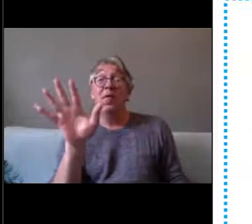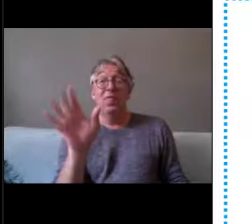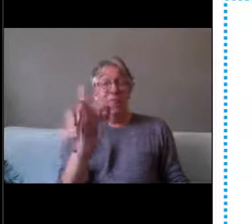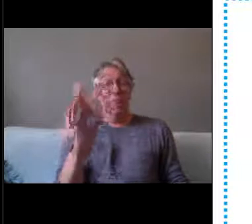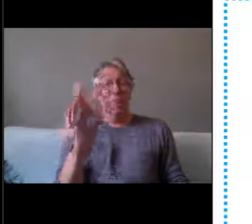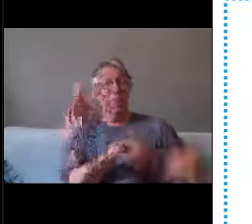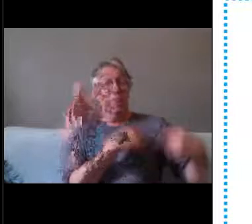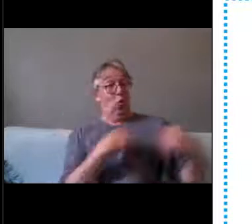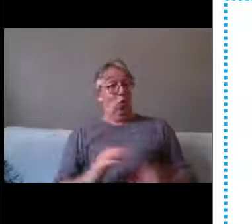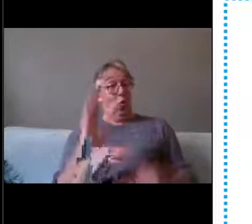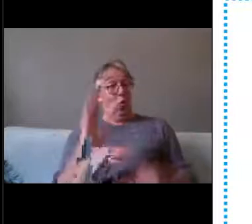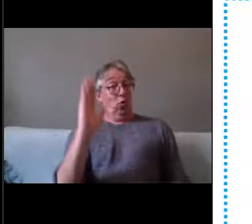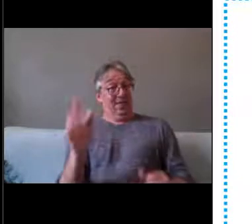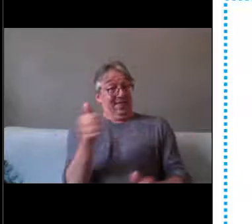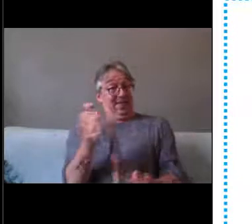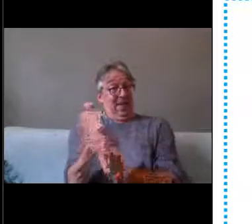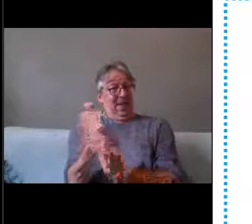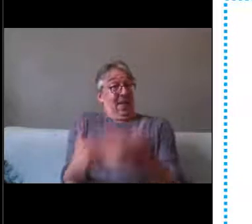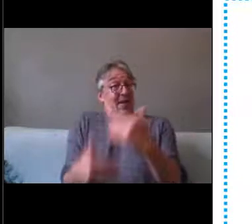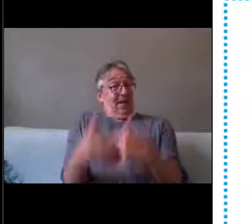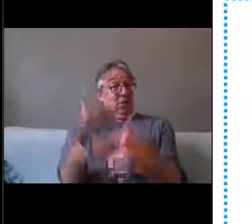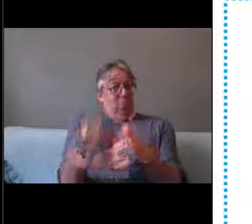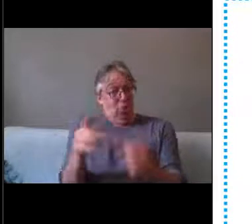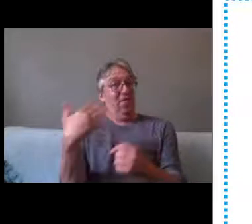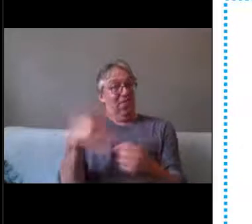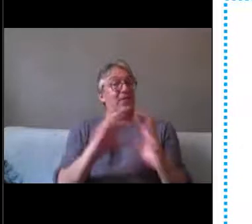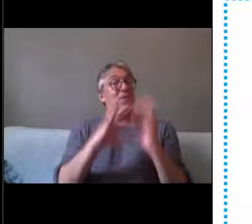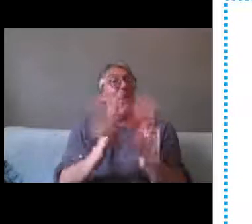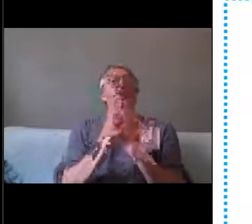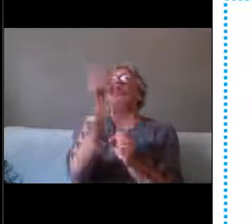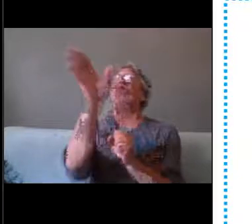It has quite some experience.